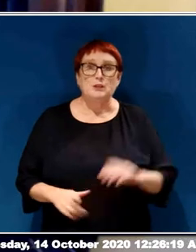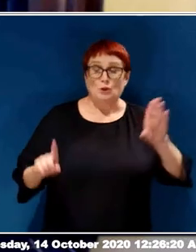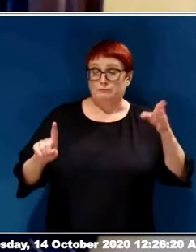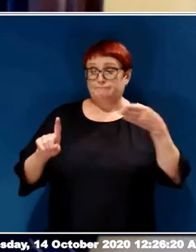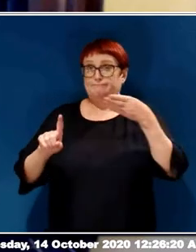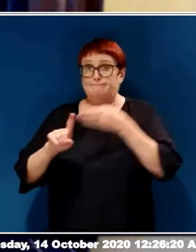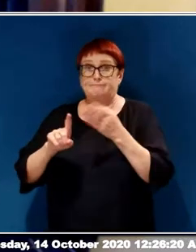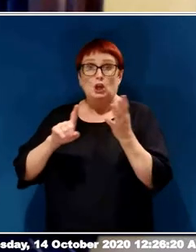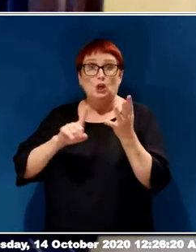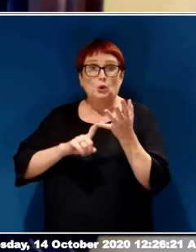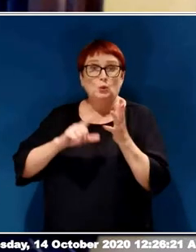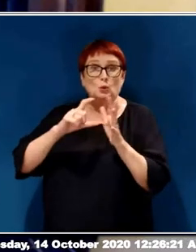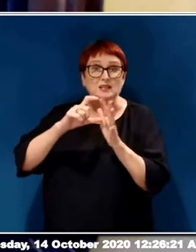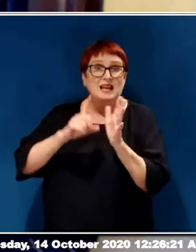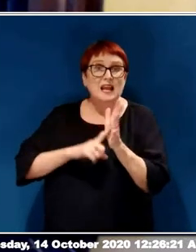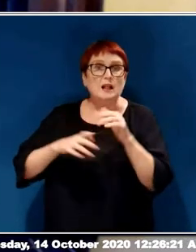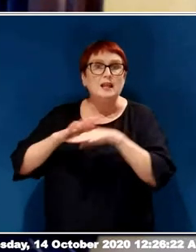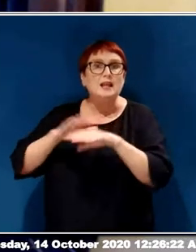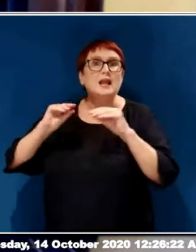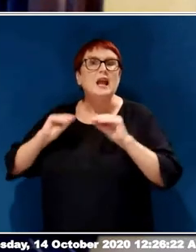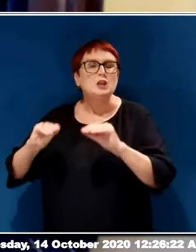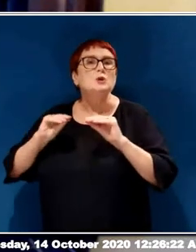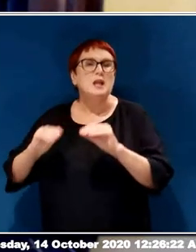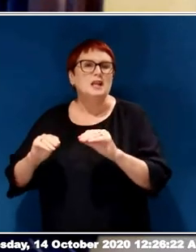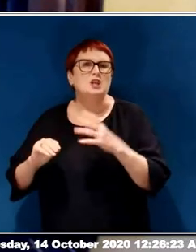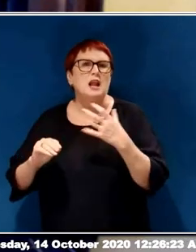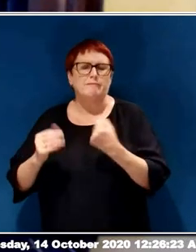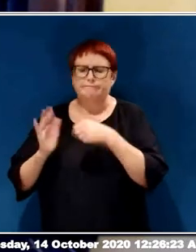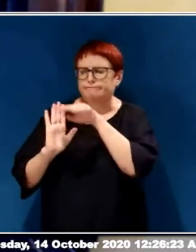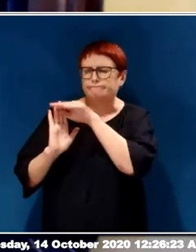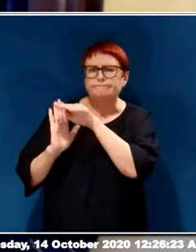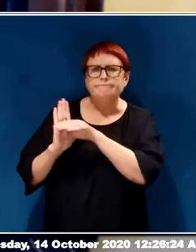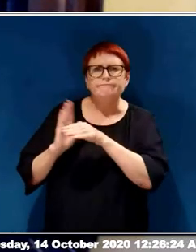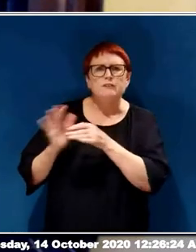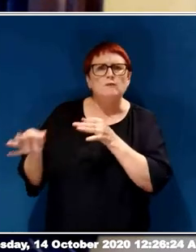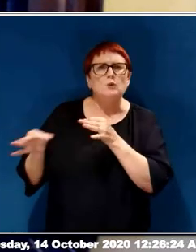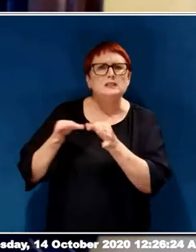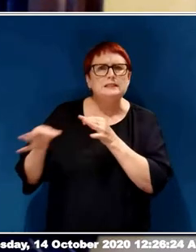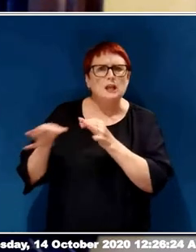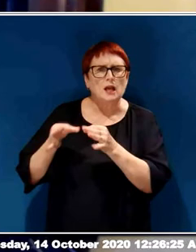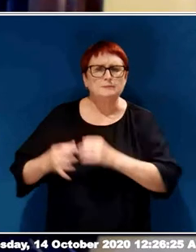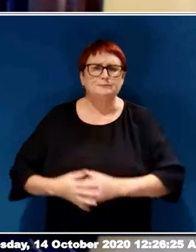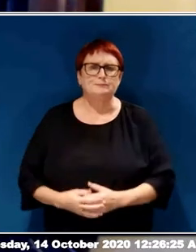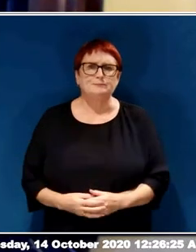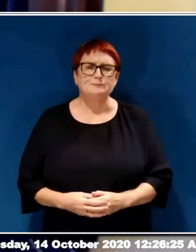They've been formalised in something known as the universal design for